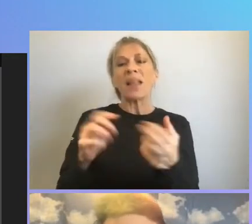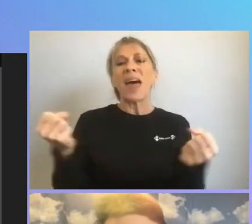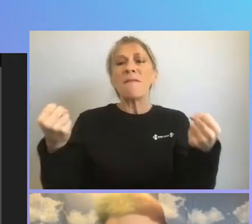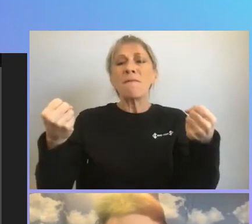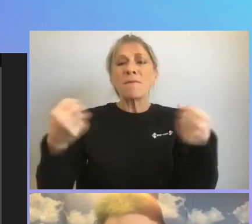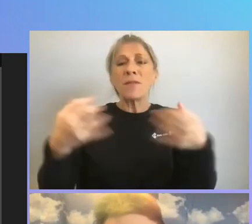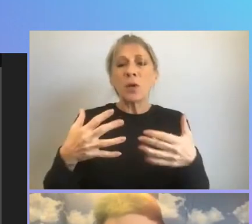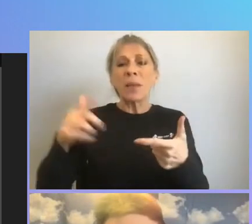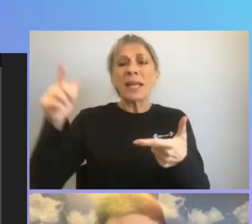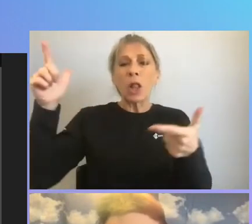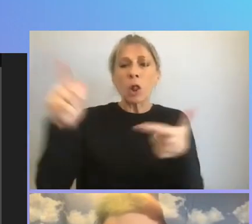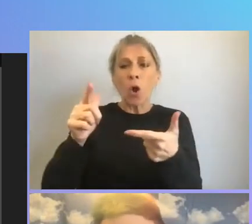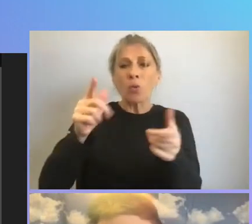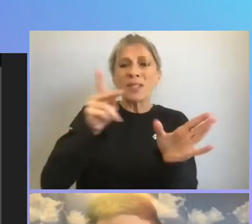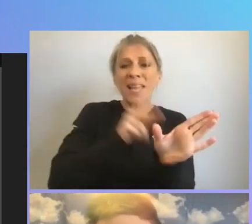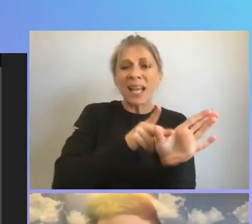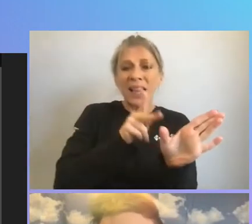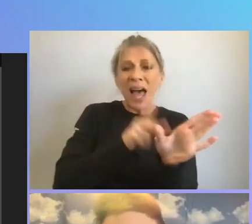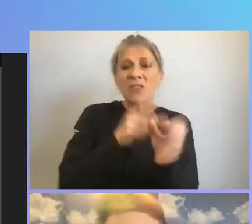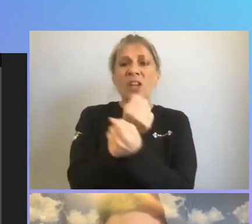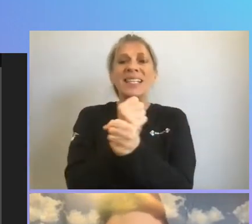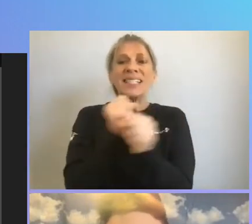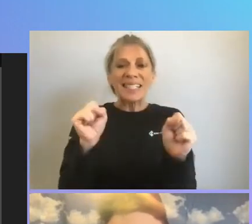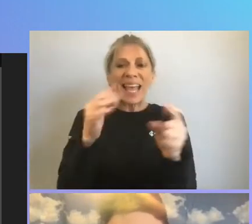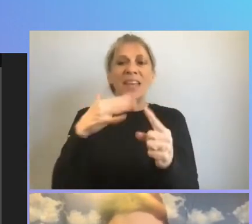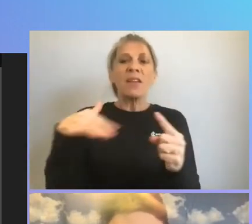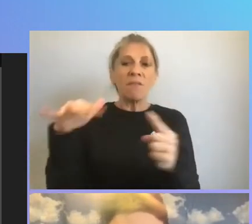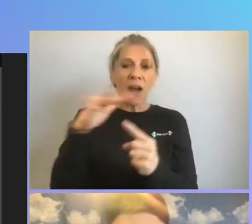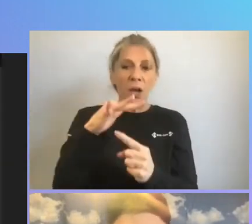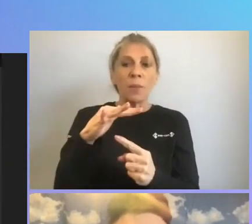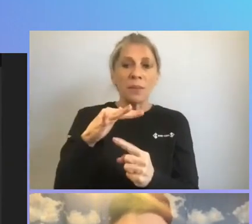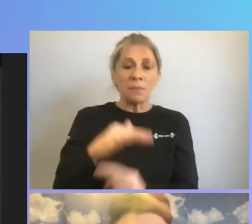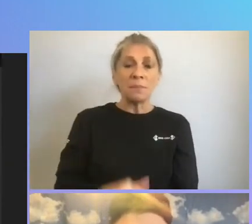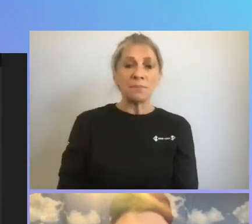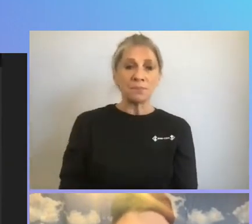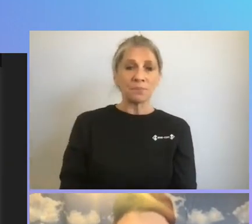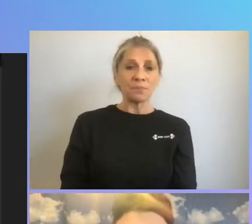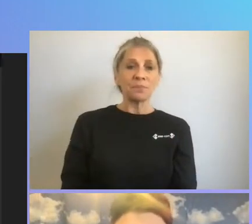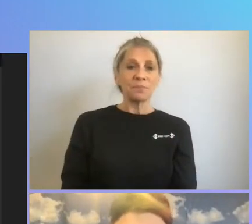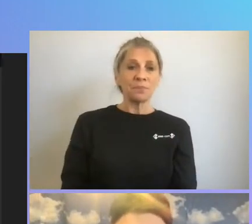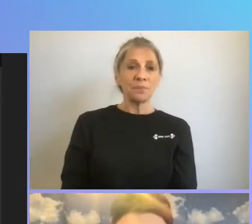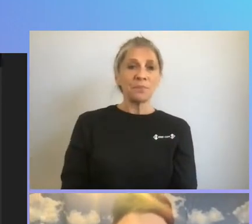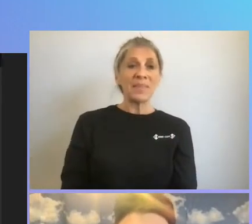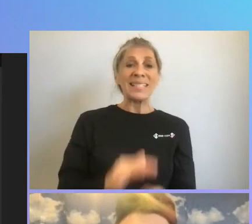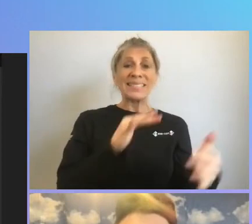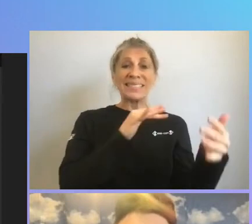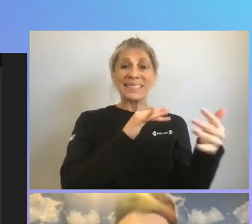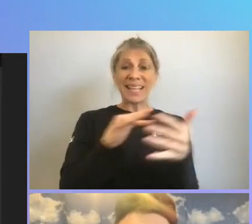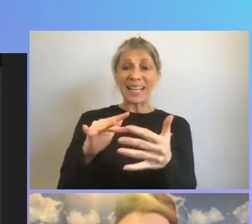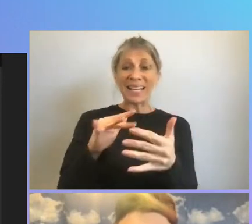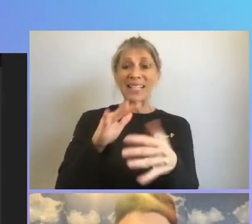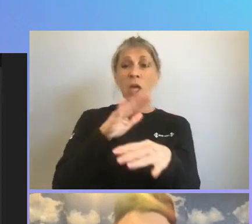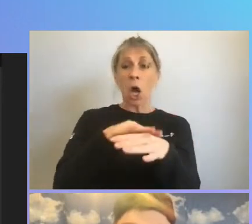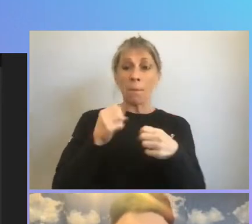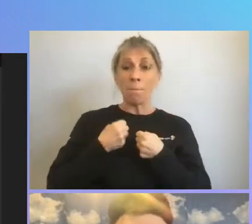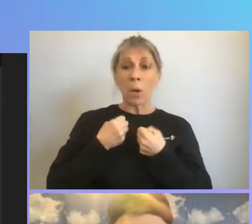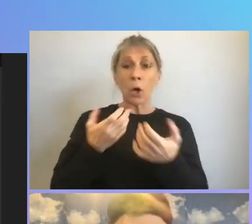low, psychologically safe environment. Isn't And studies